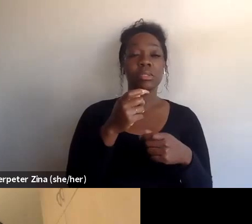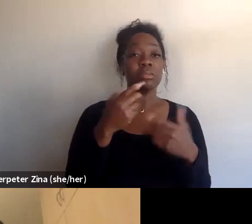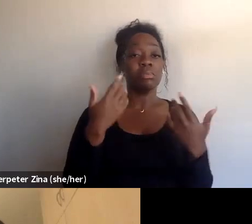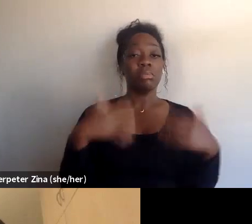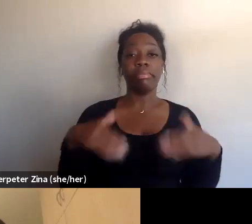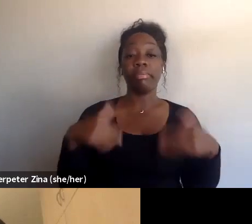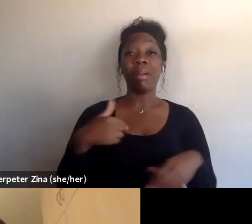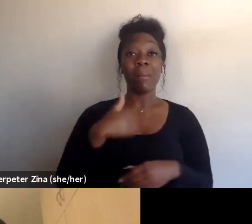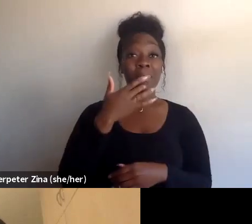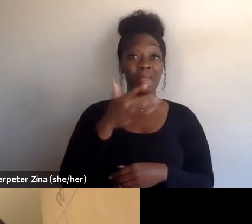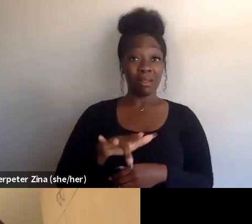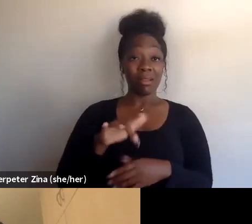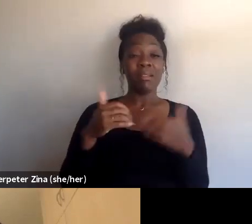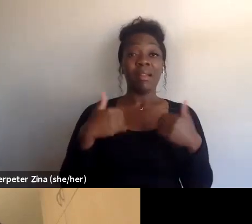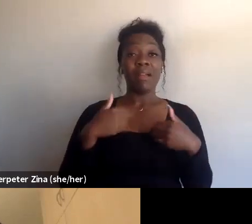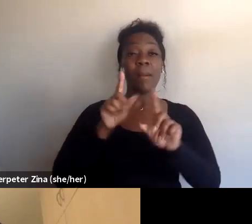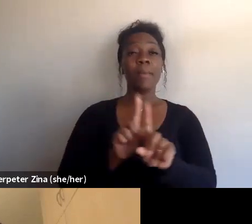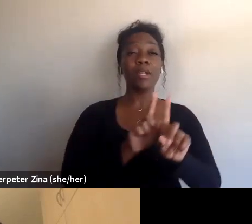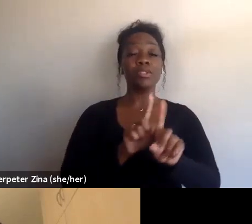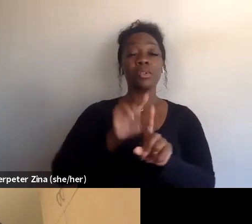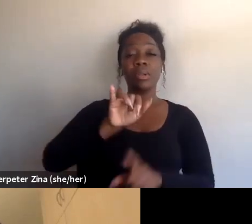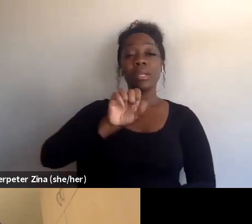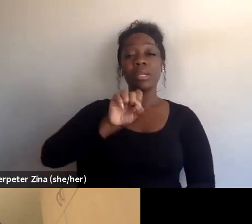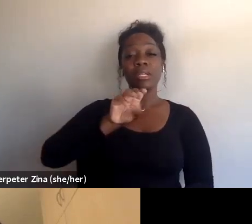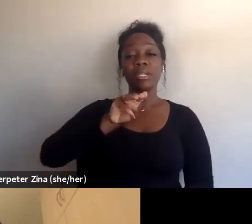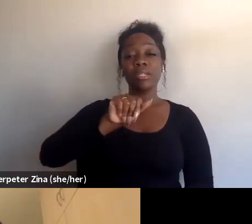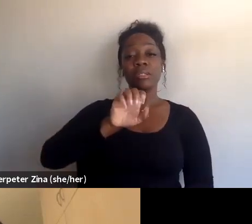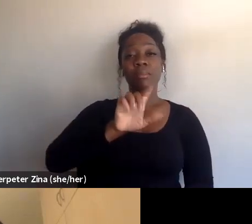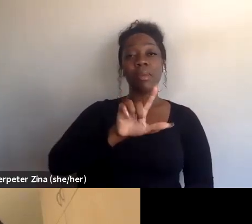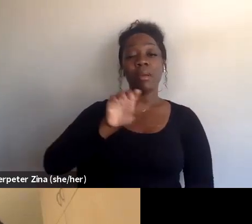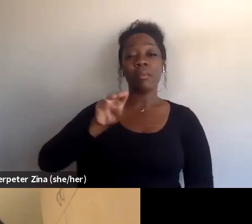that I had a mentor Ishmael Muhammad who was based